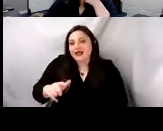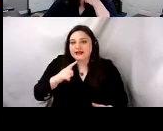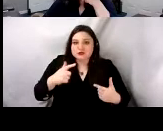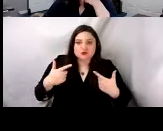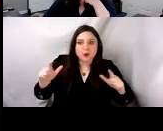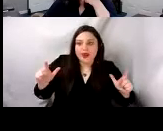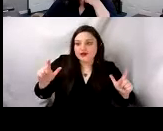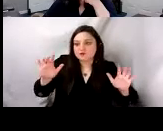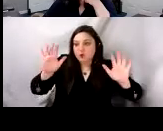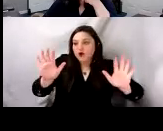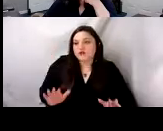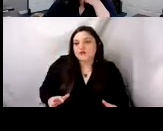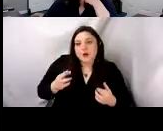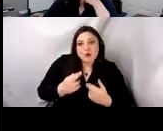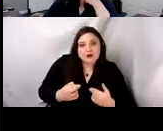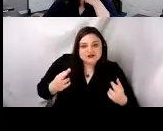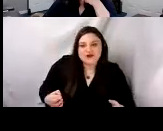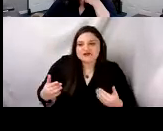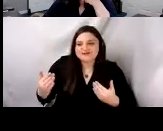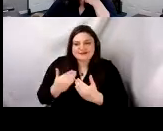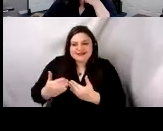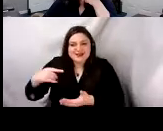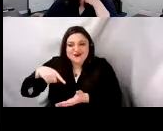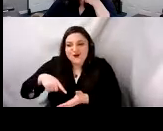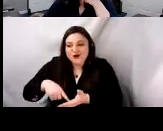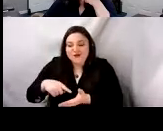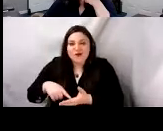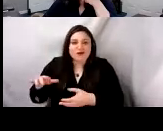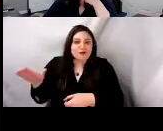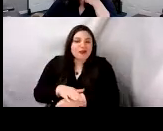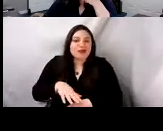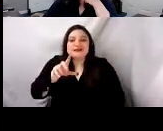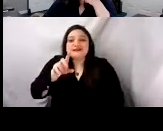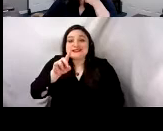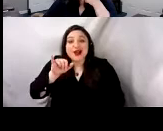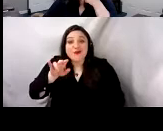and totally DIY and open-source.